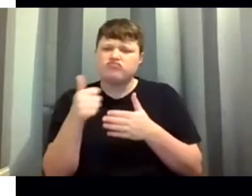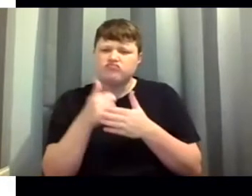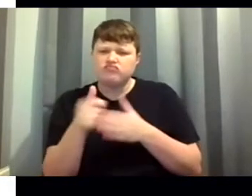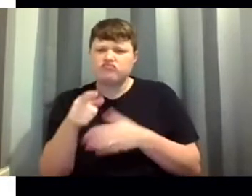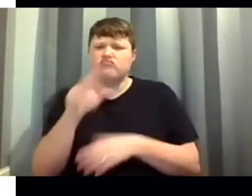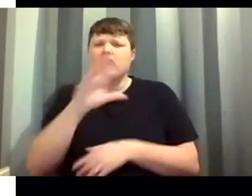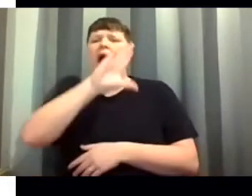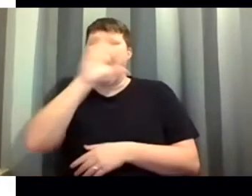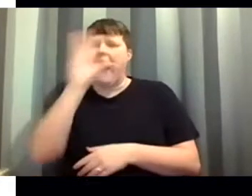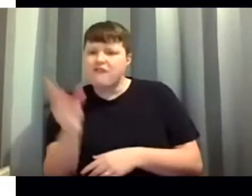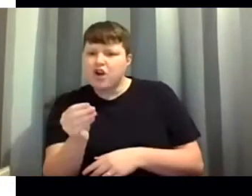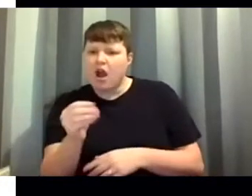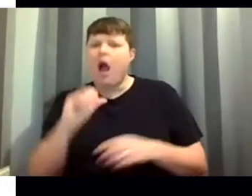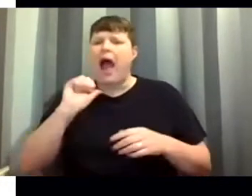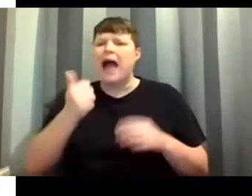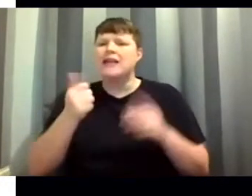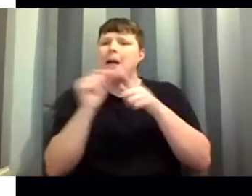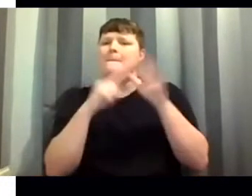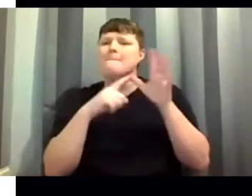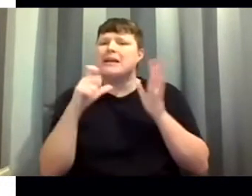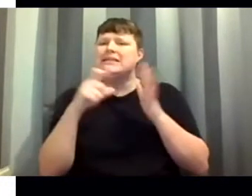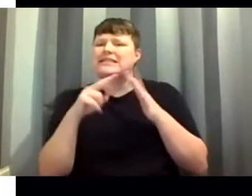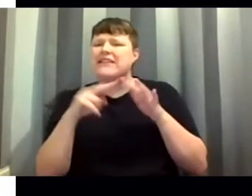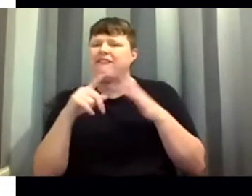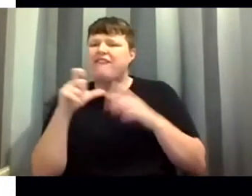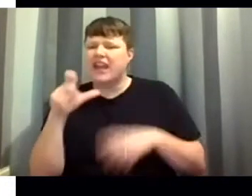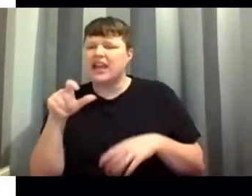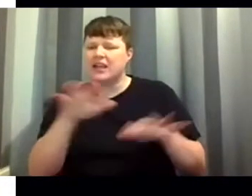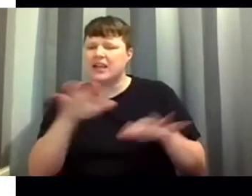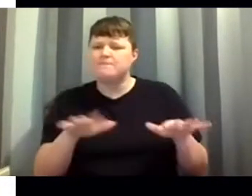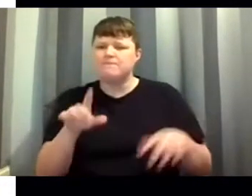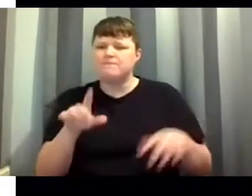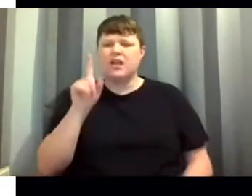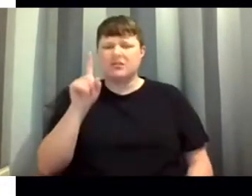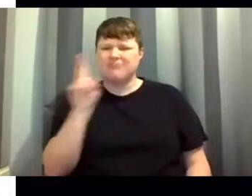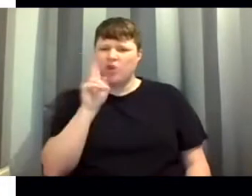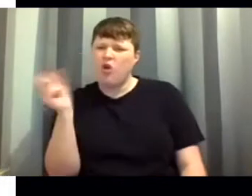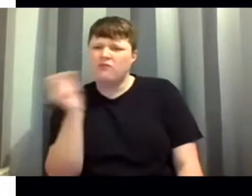pacific. They look odd but they're underneath clouds. They're always going to be underneath